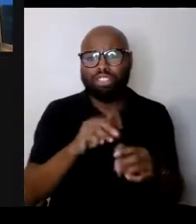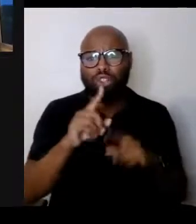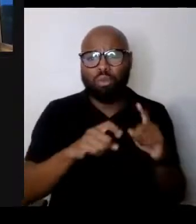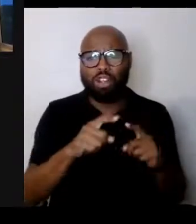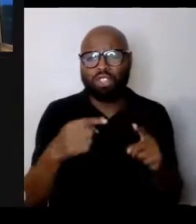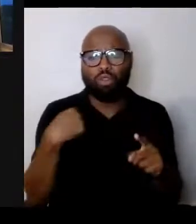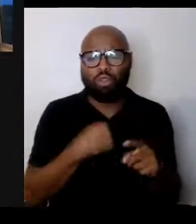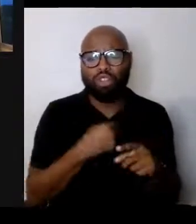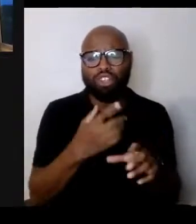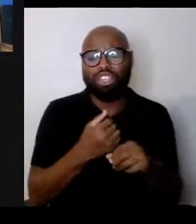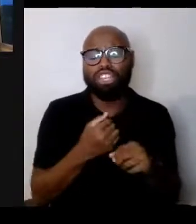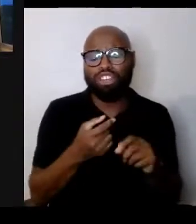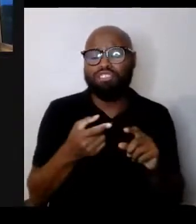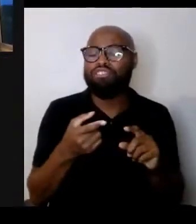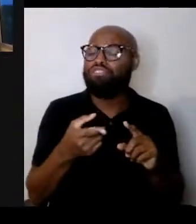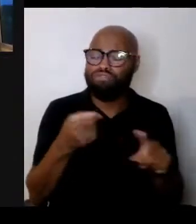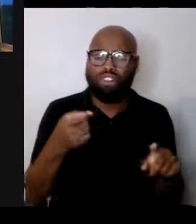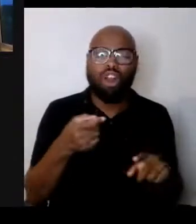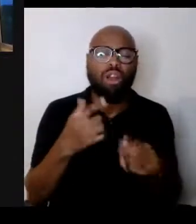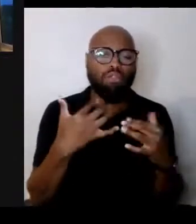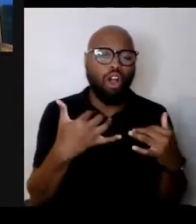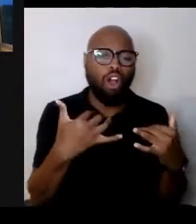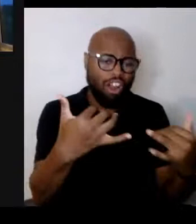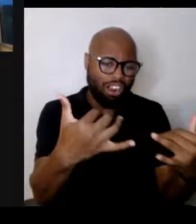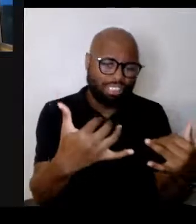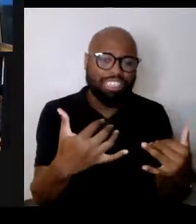but I know the conversation will continue.